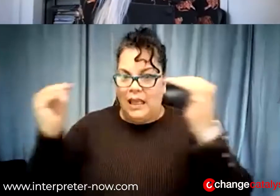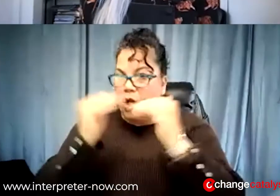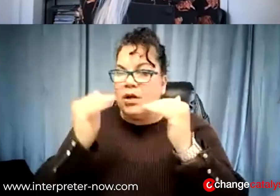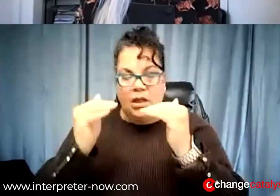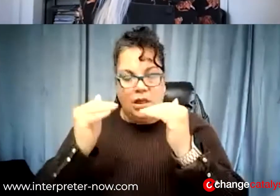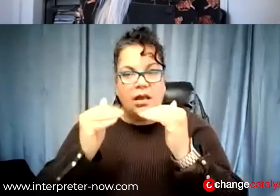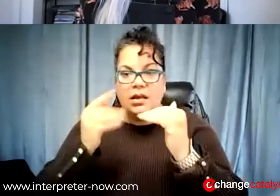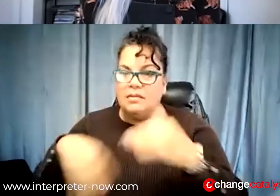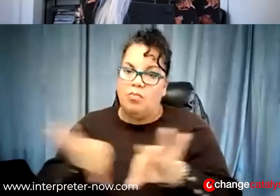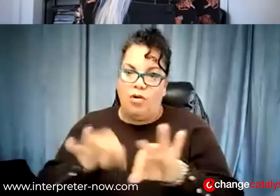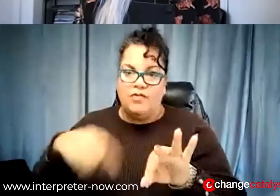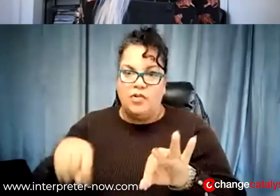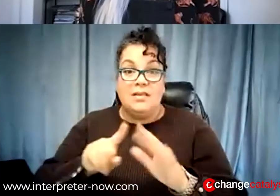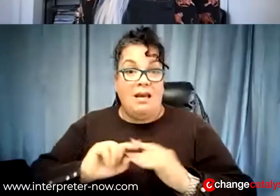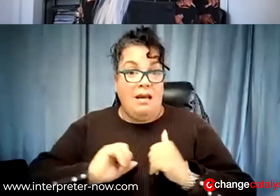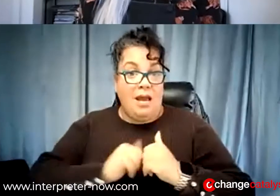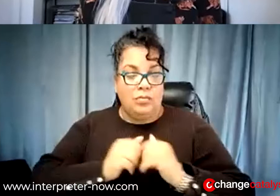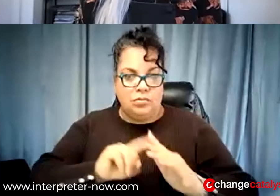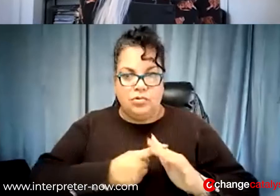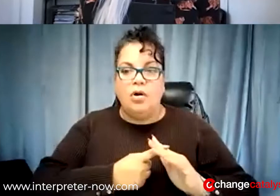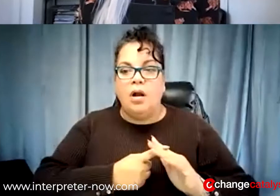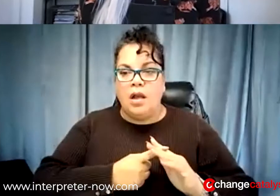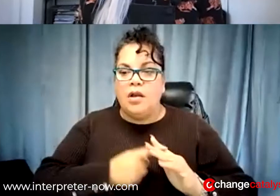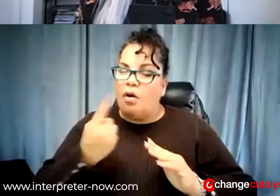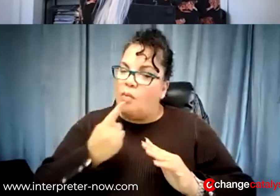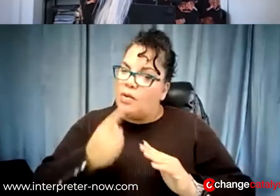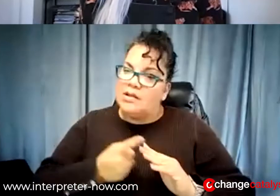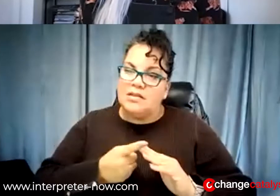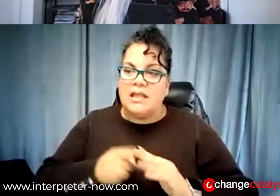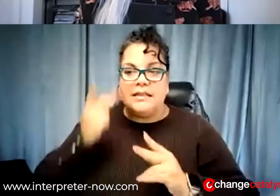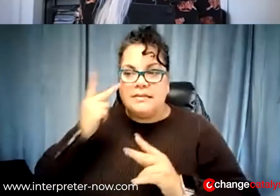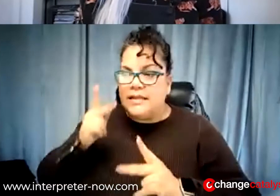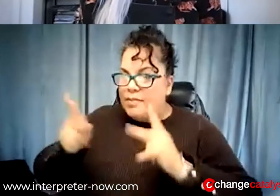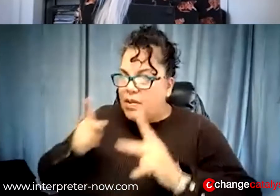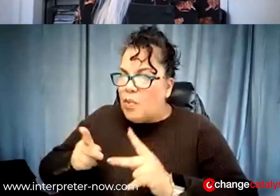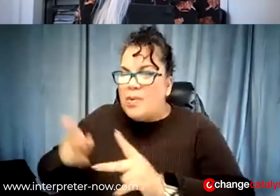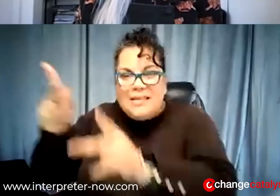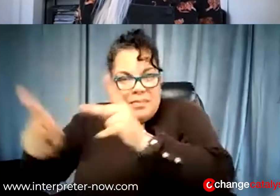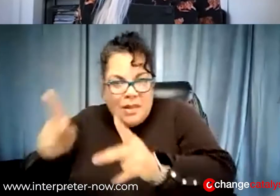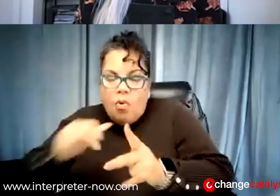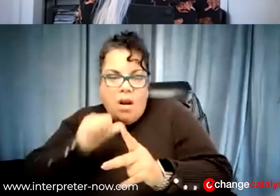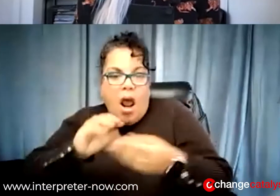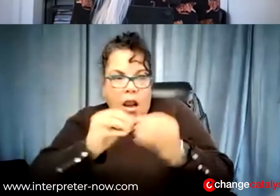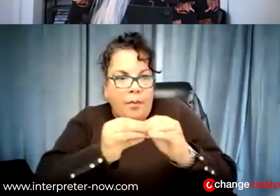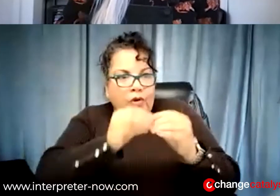It really starts from being able to always see people as people and not movable numbers on a spreadsheet.